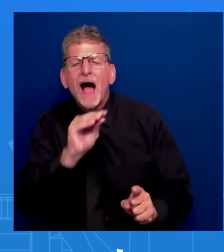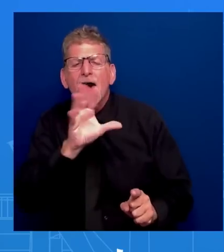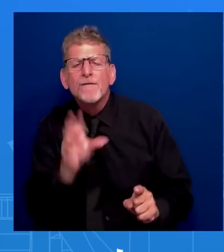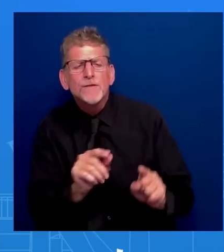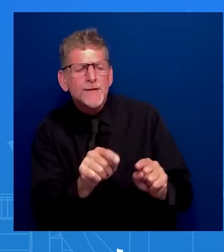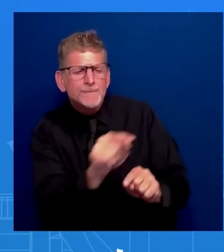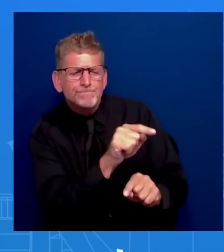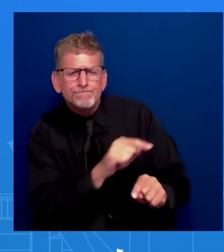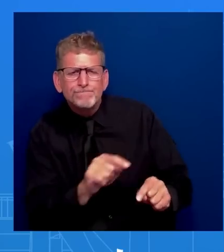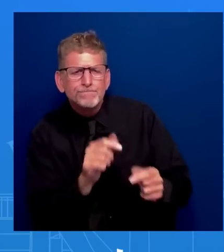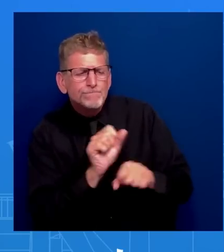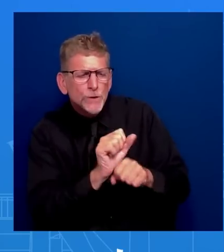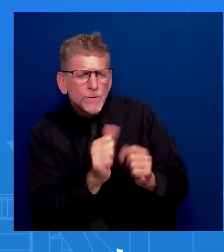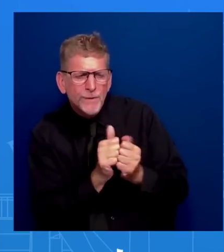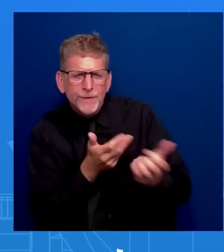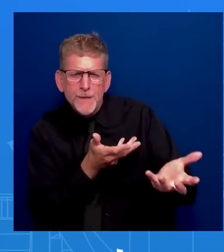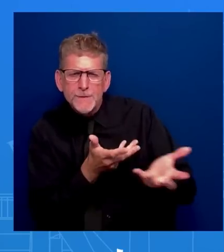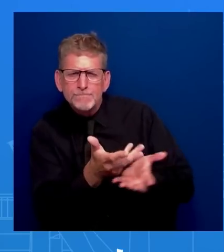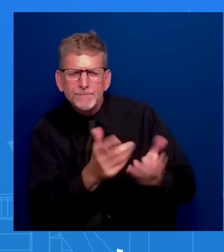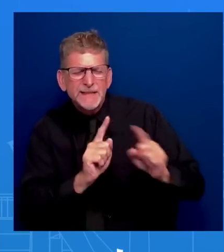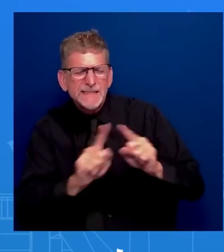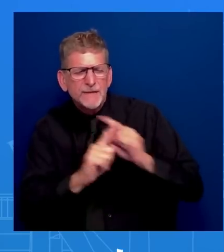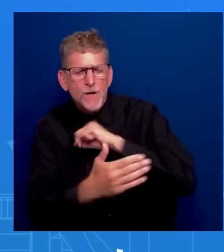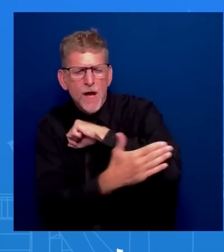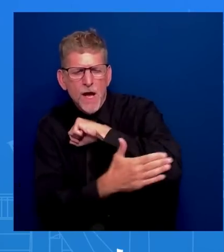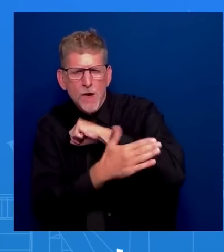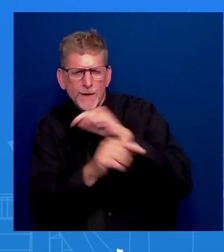to advance shared interests along our African partners,